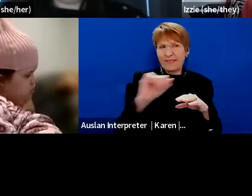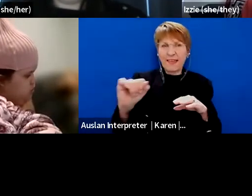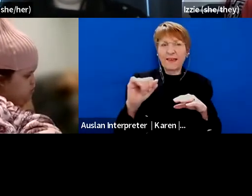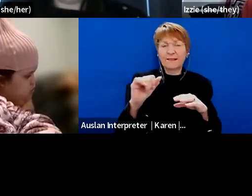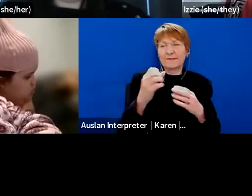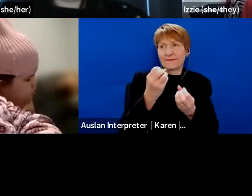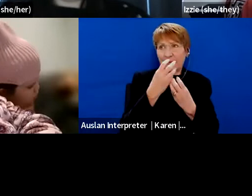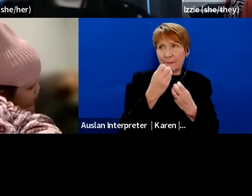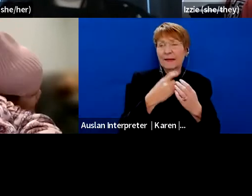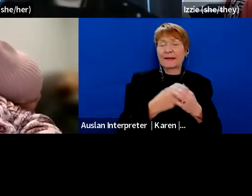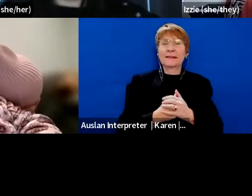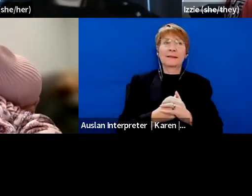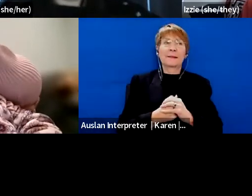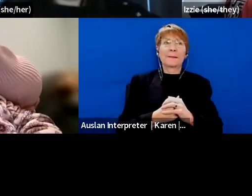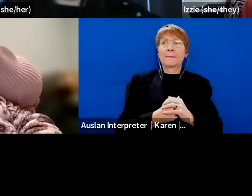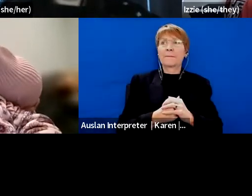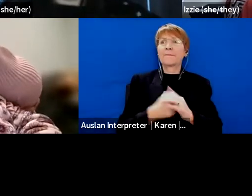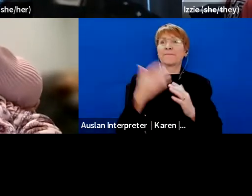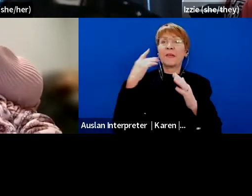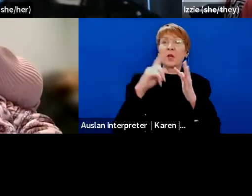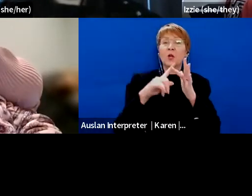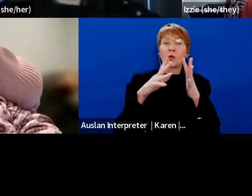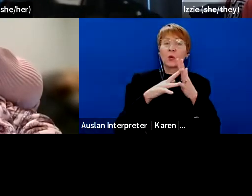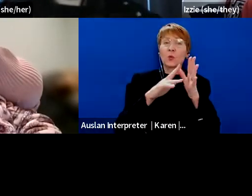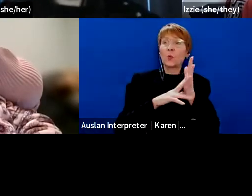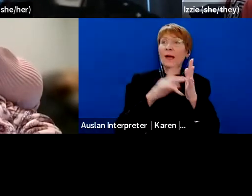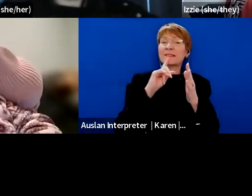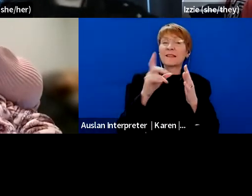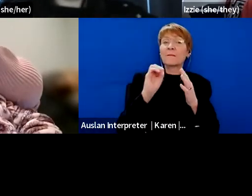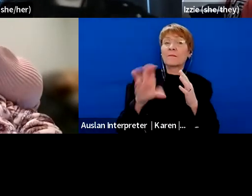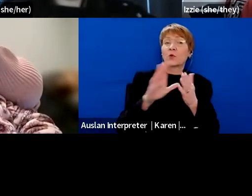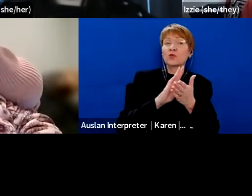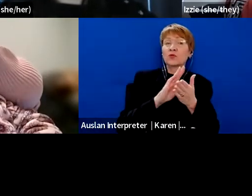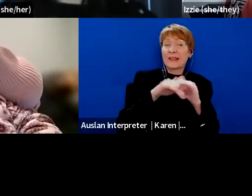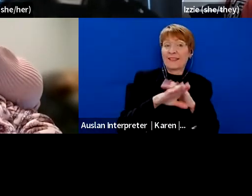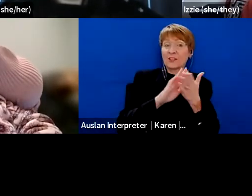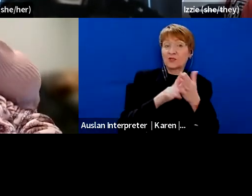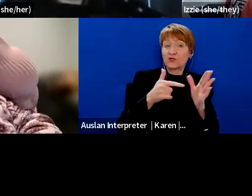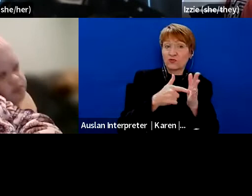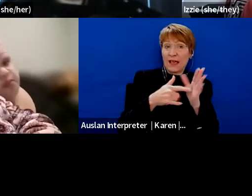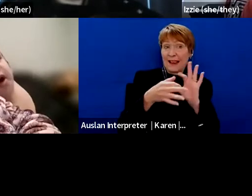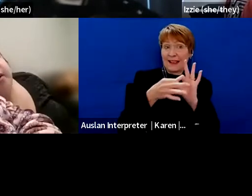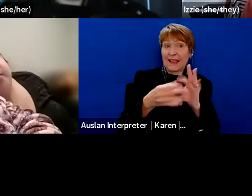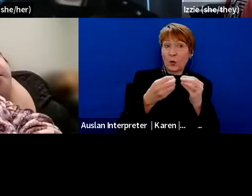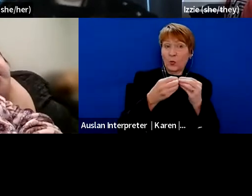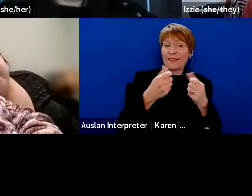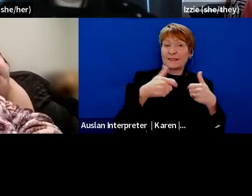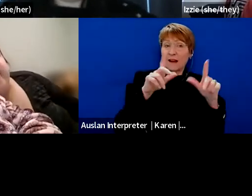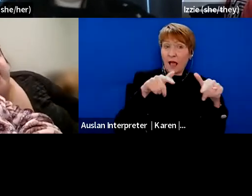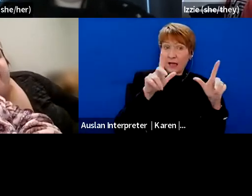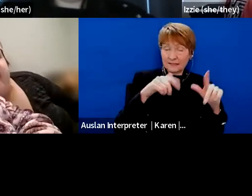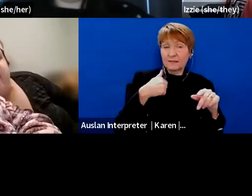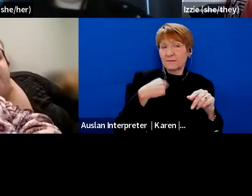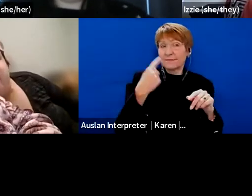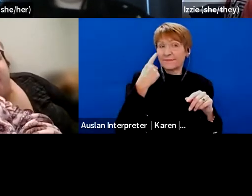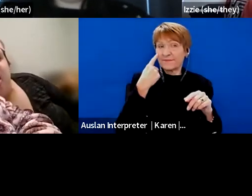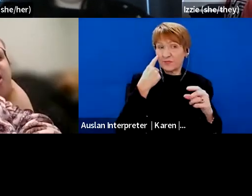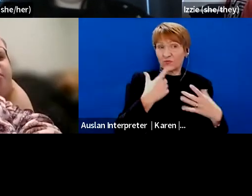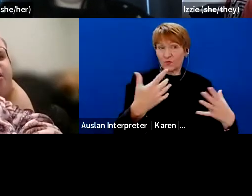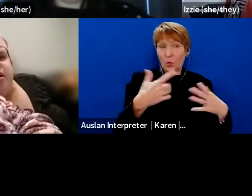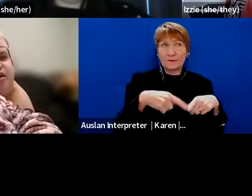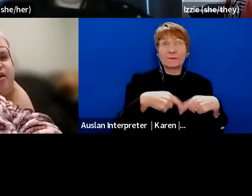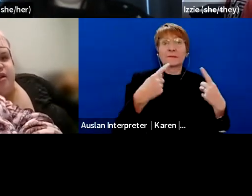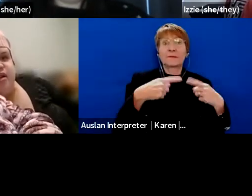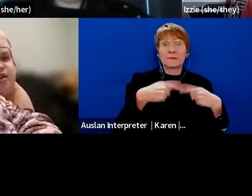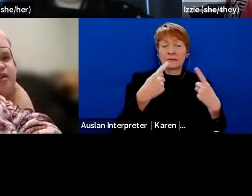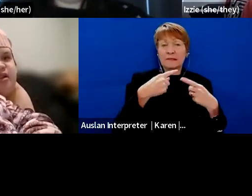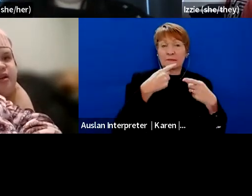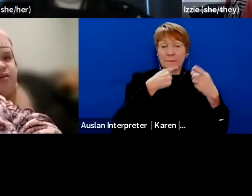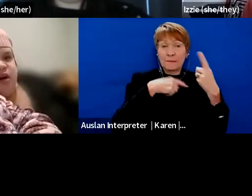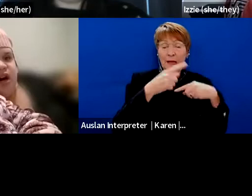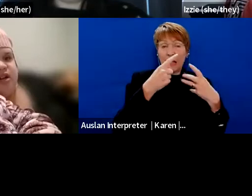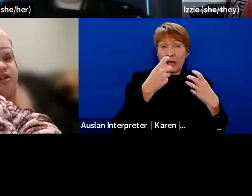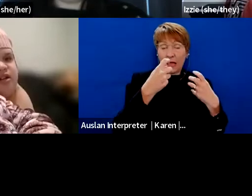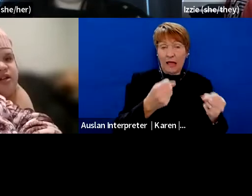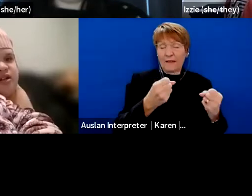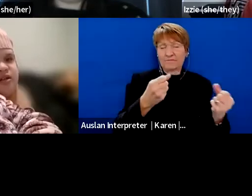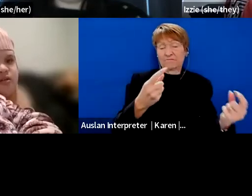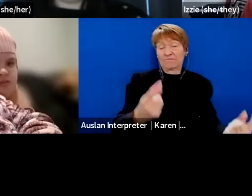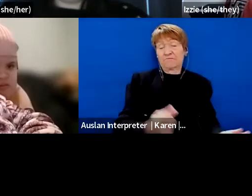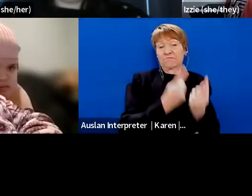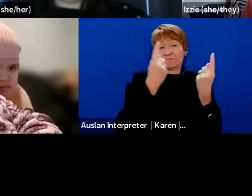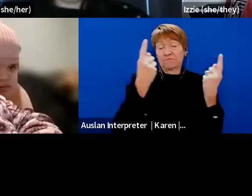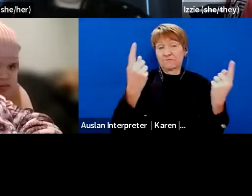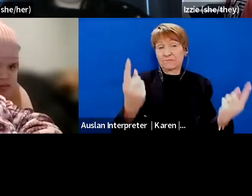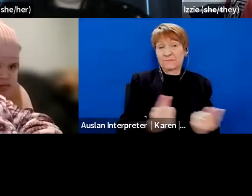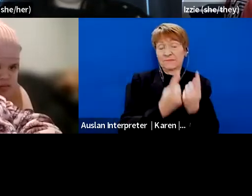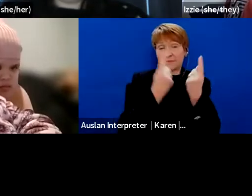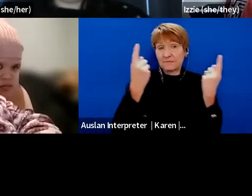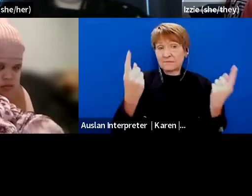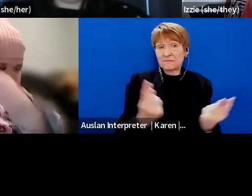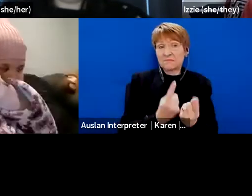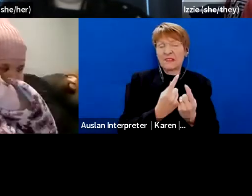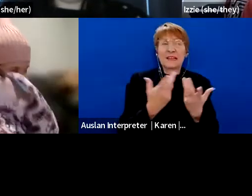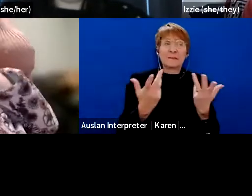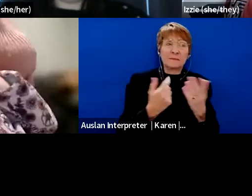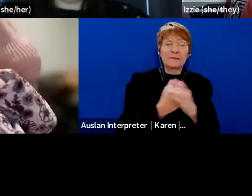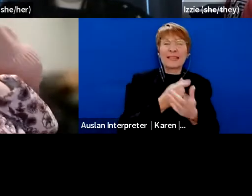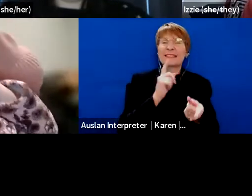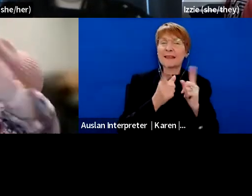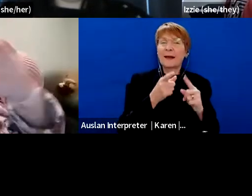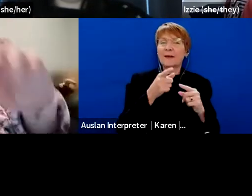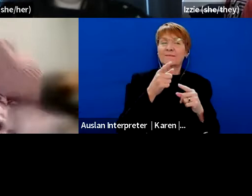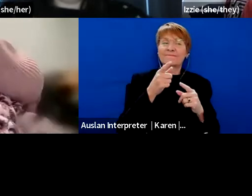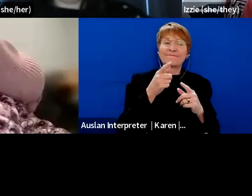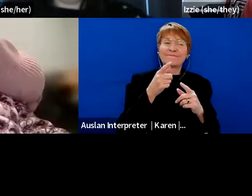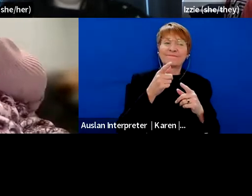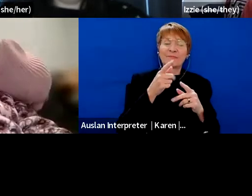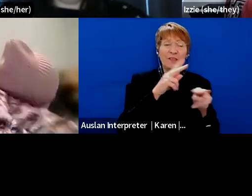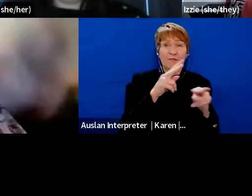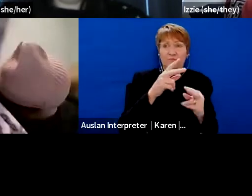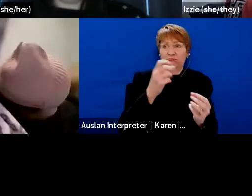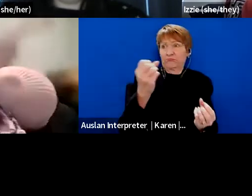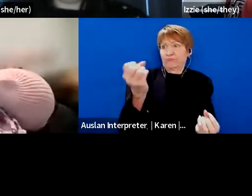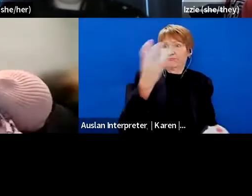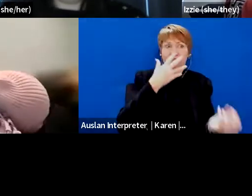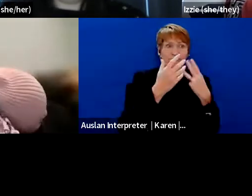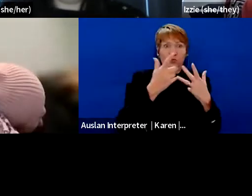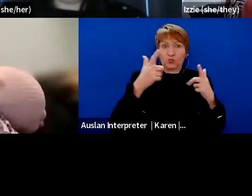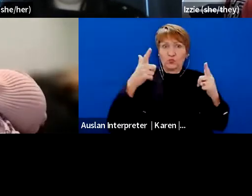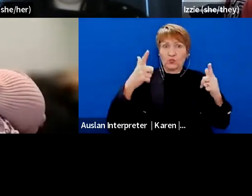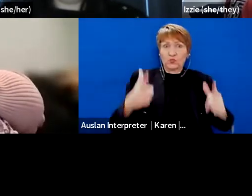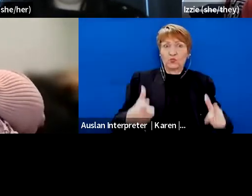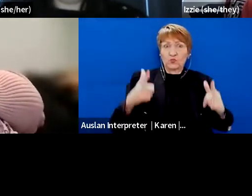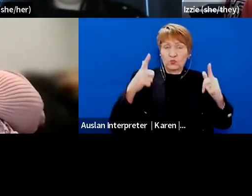And you and shared in the chat earlier that the link to the slides, just to show you the volume of different sources of information that may be available, and how at times it may feel like it's a bombardment over people.